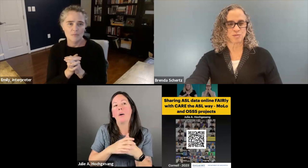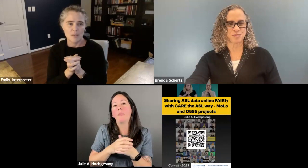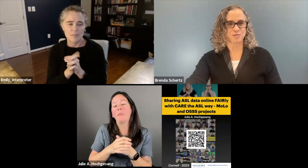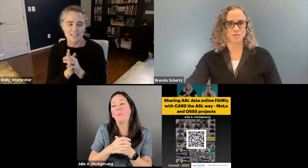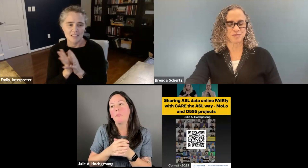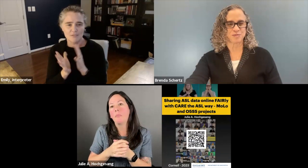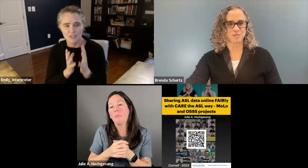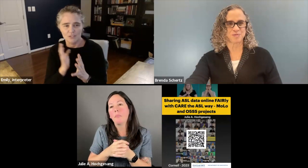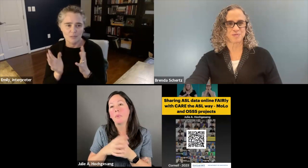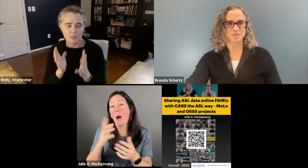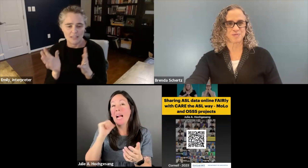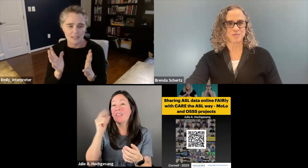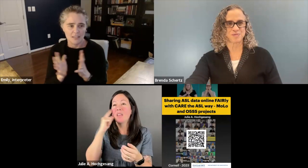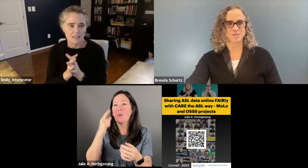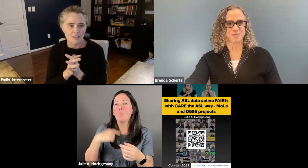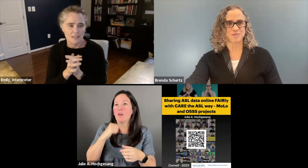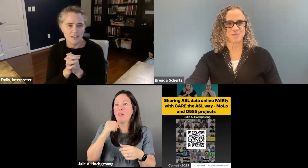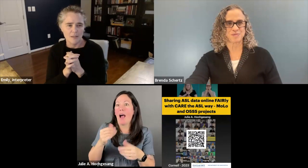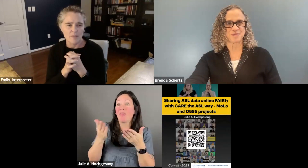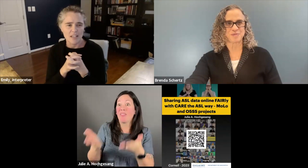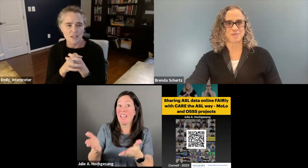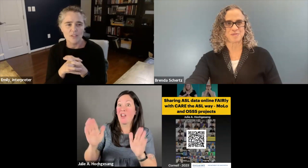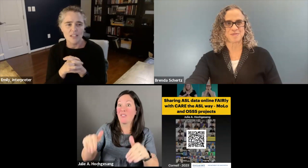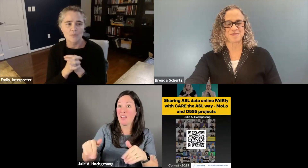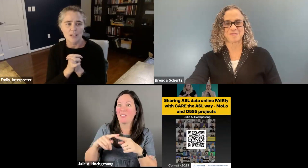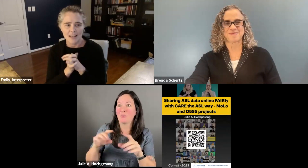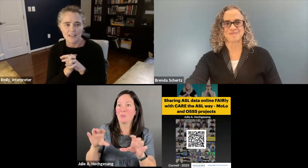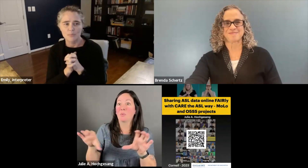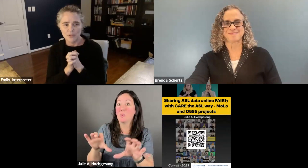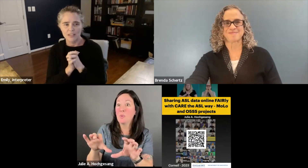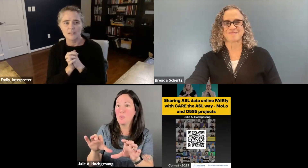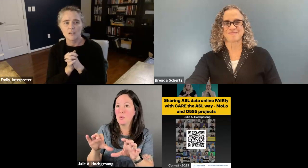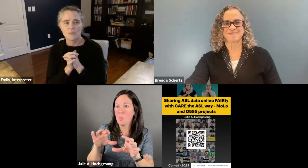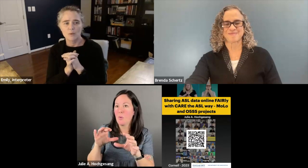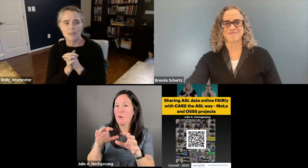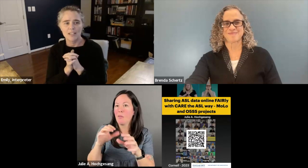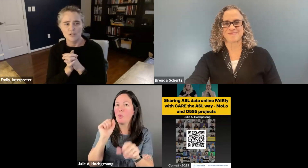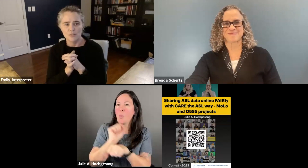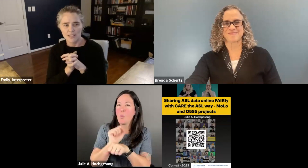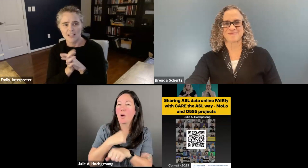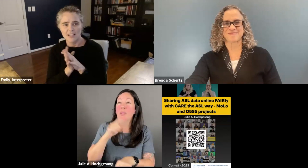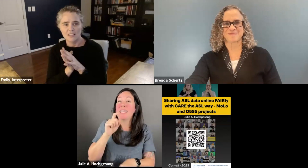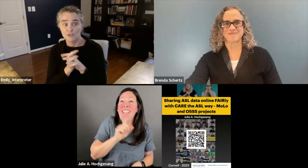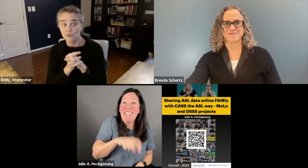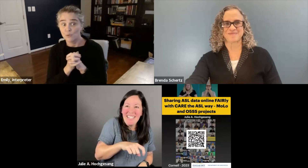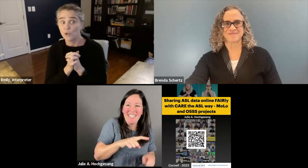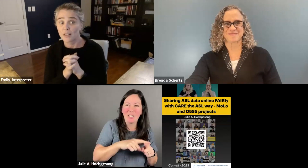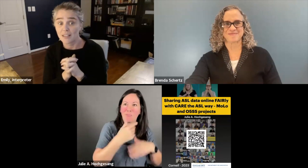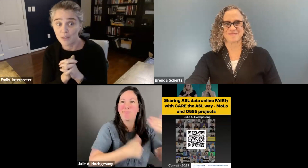that makes it difficult to process I don't think we're at the point where we can use AI to do the work that we